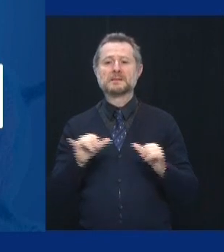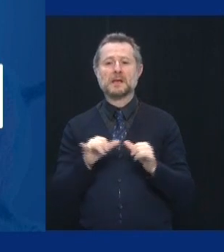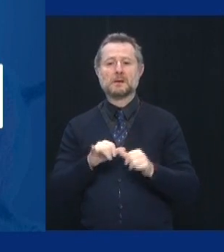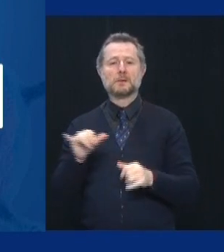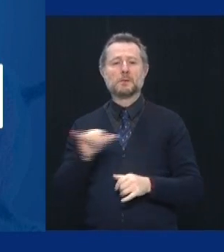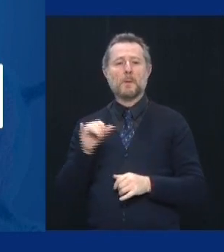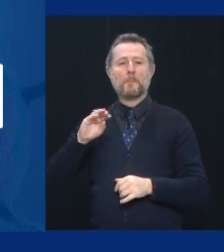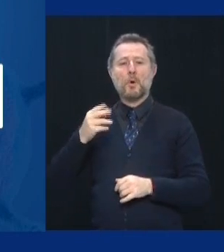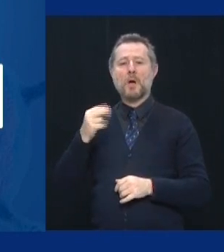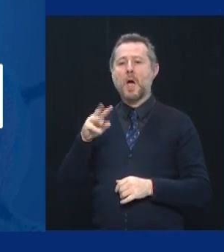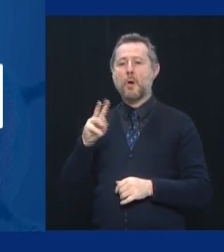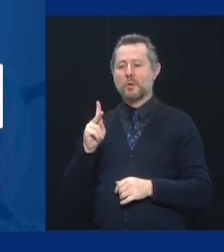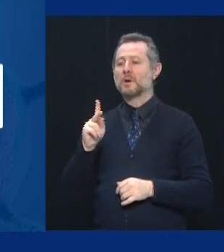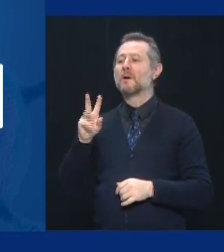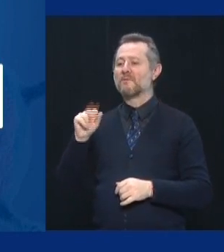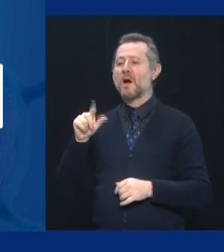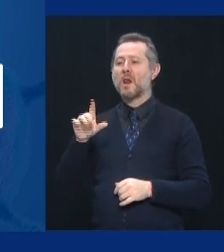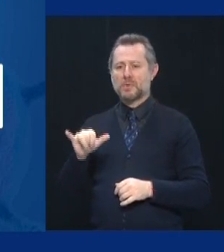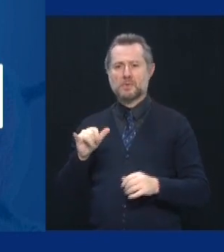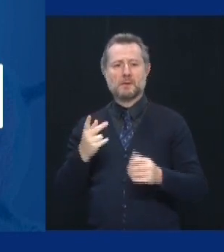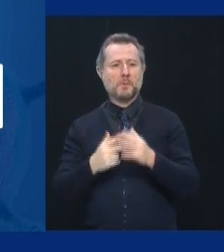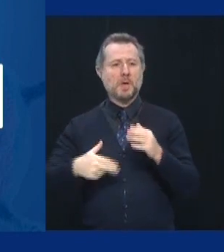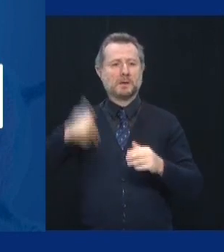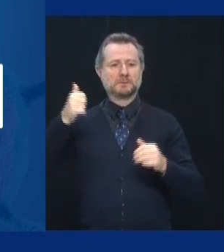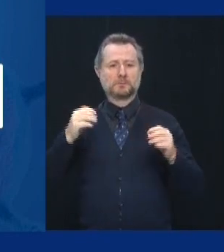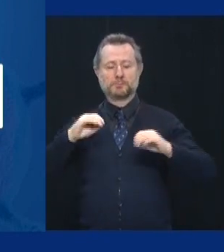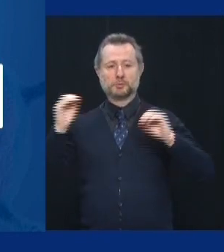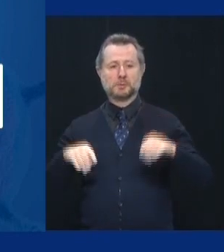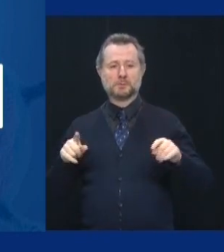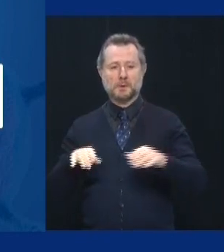AROUND THE STATE.